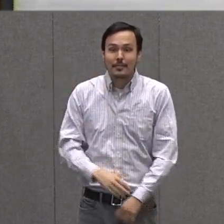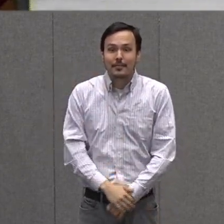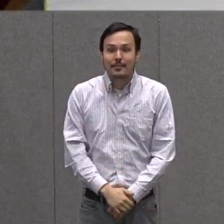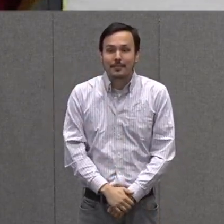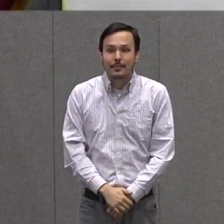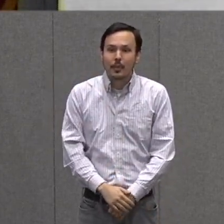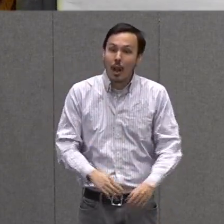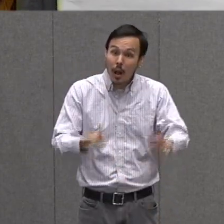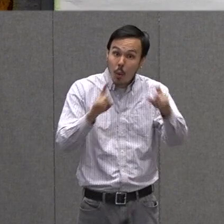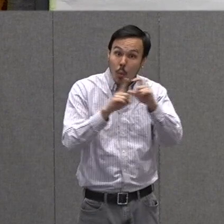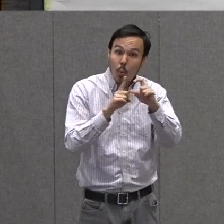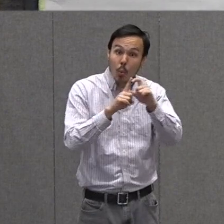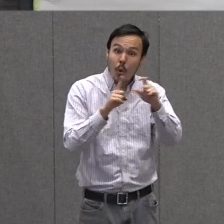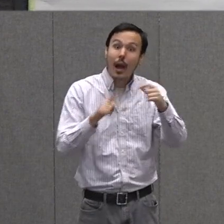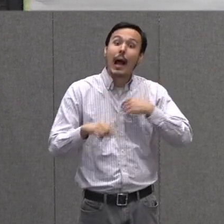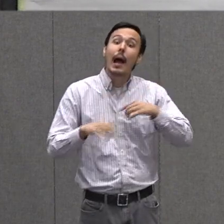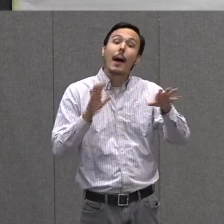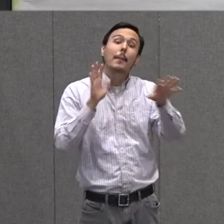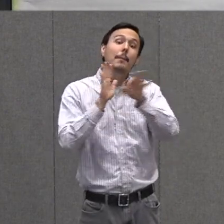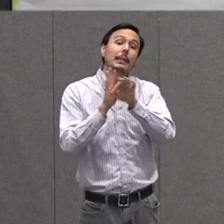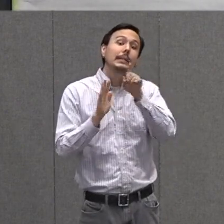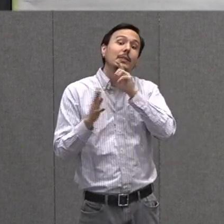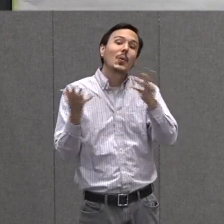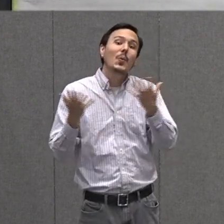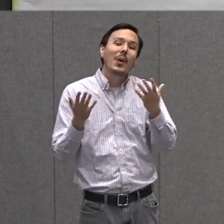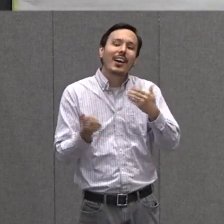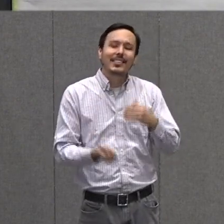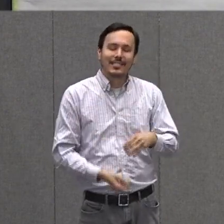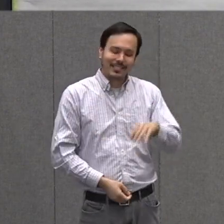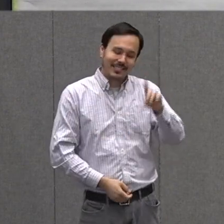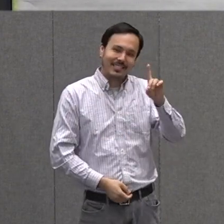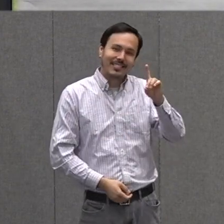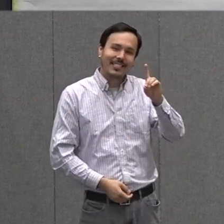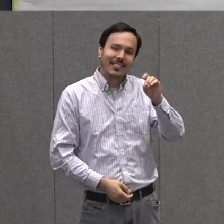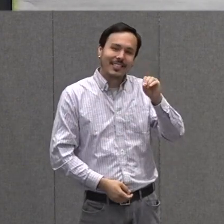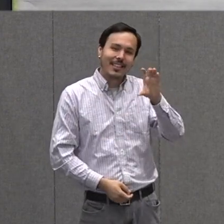The word I have for this picture is doctor. Say doctor.